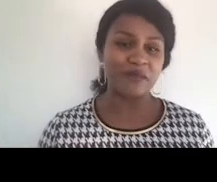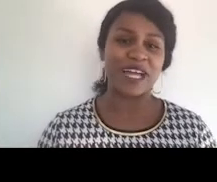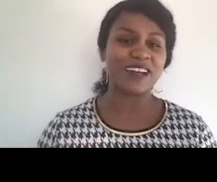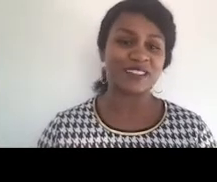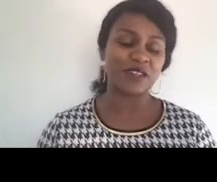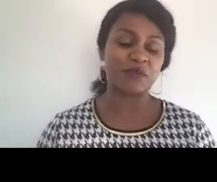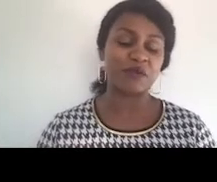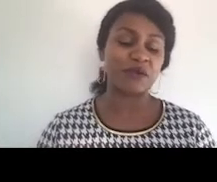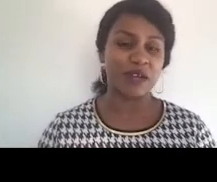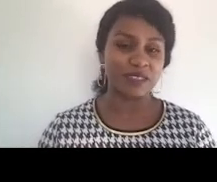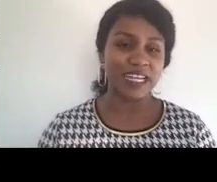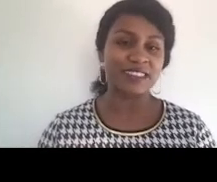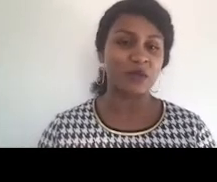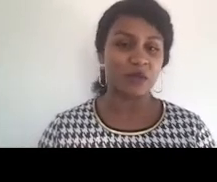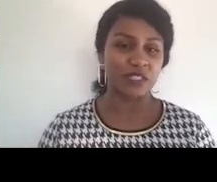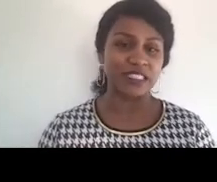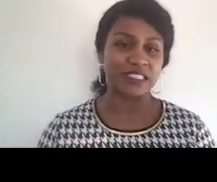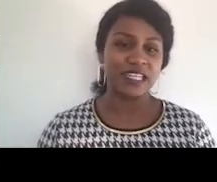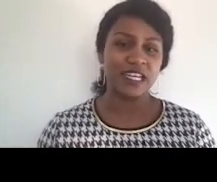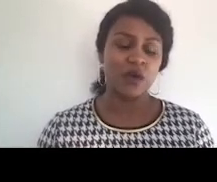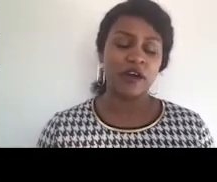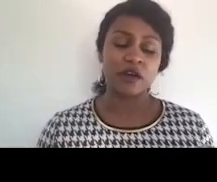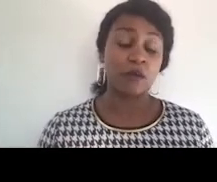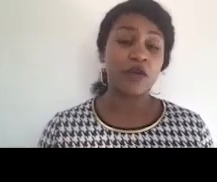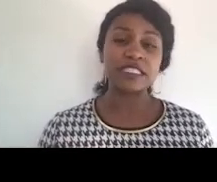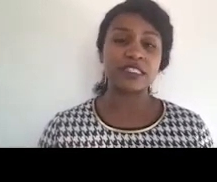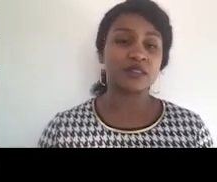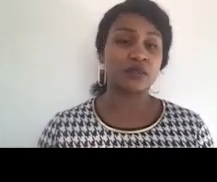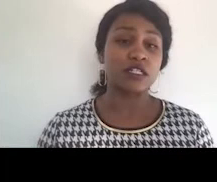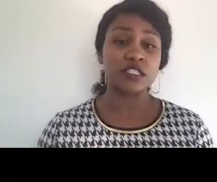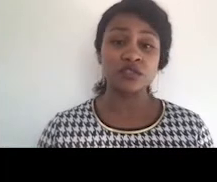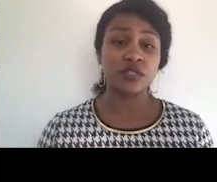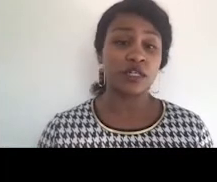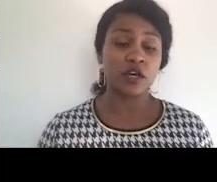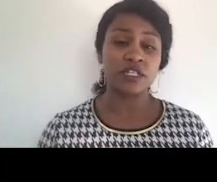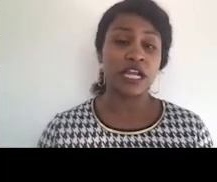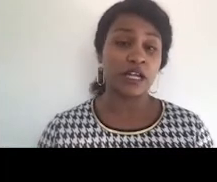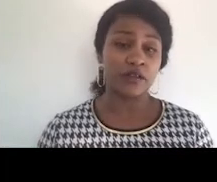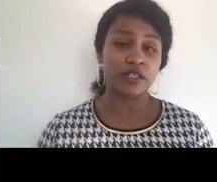Black Arts Development Program dance components. Our point is to continue to encourage Calgarians